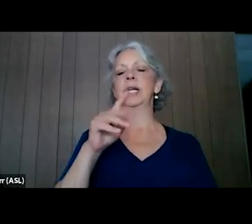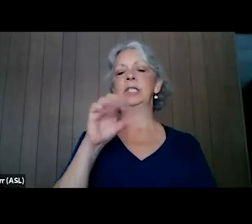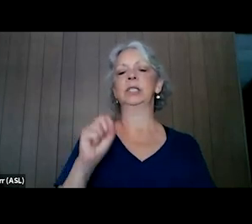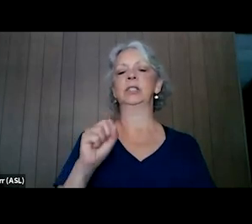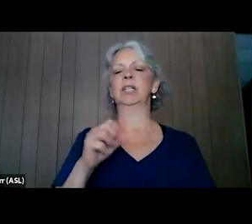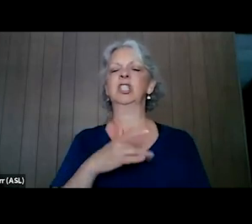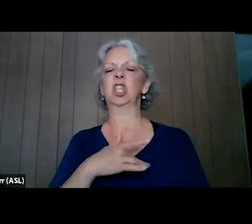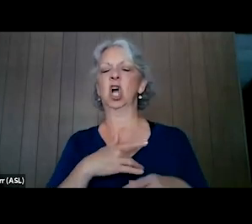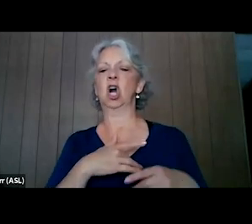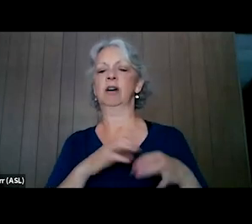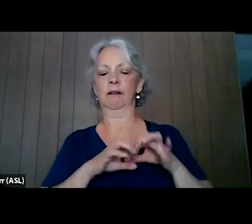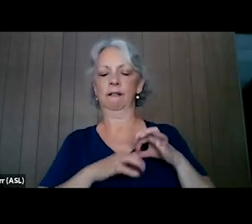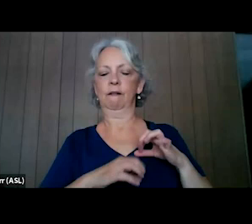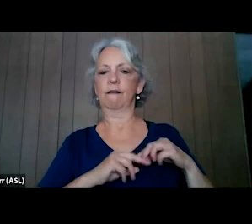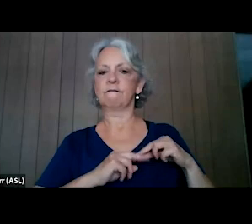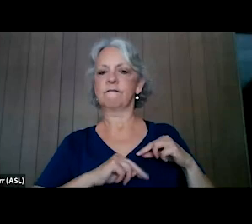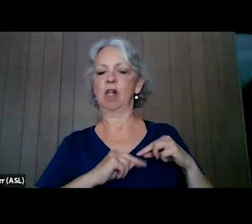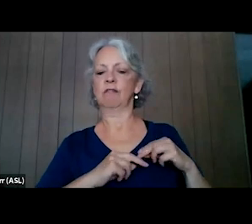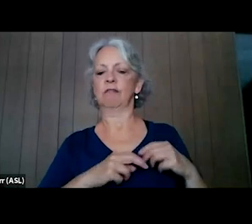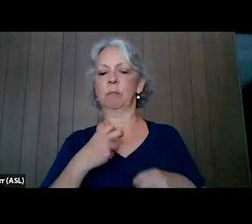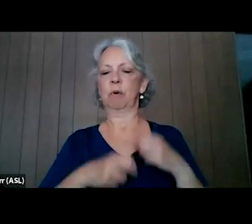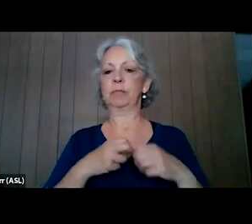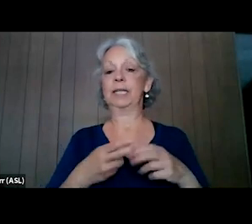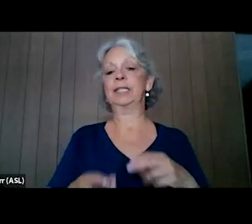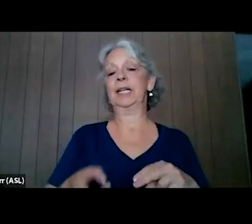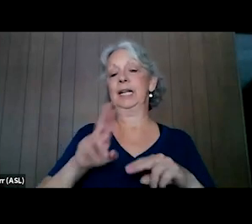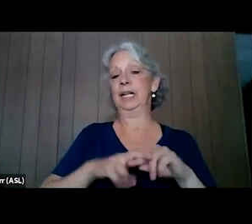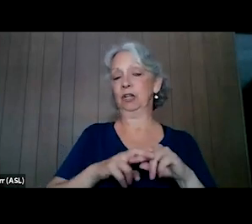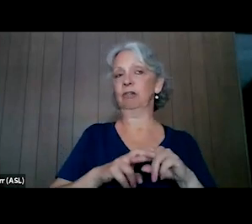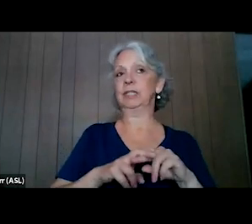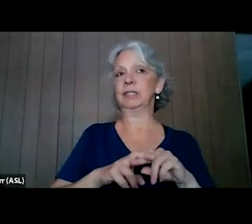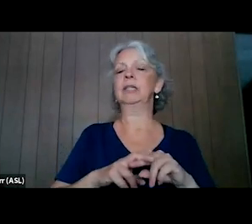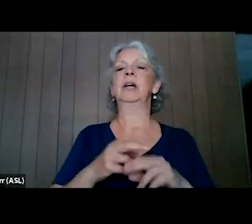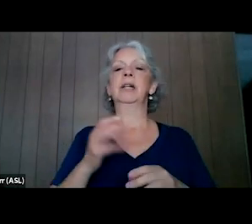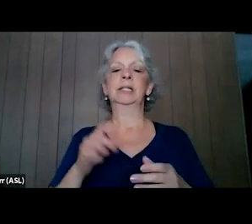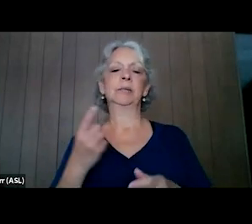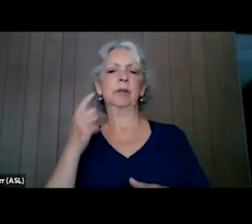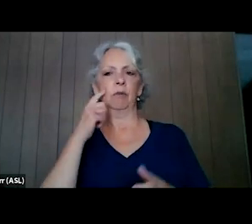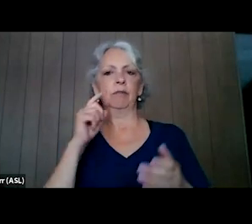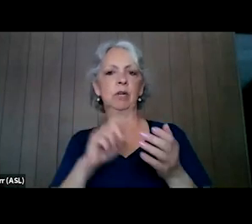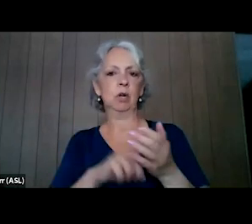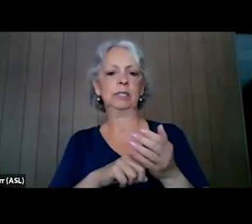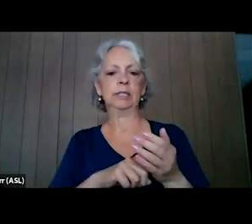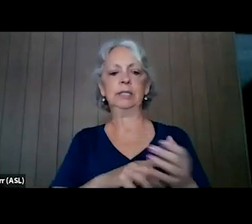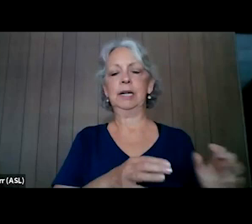has really increased, you know, across those past few years, which is just really something to note. And obviously coinciding with the, you know,